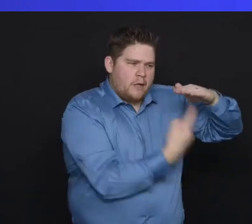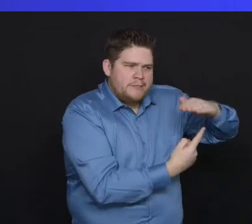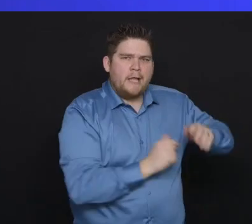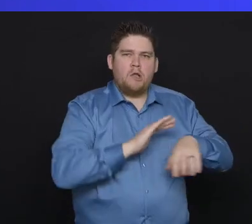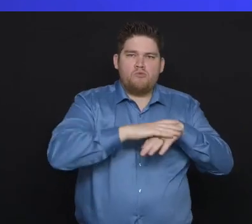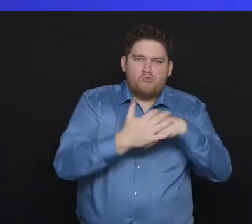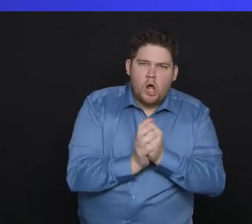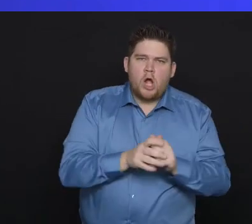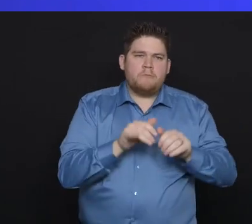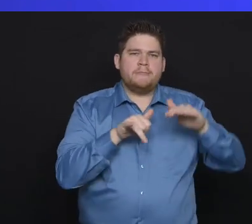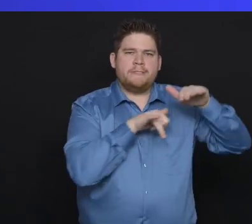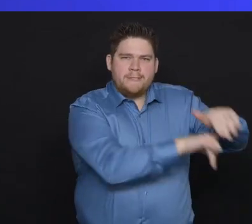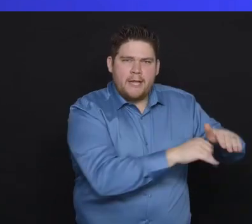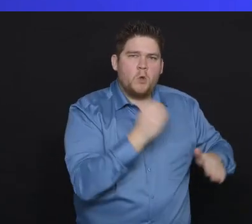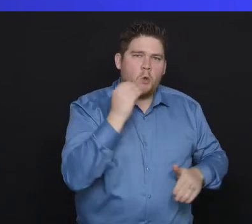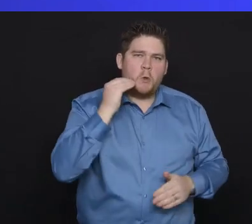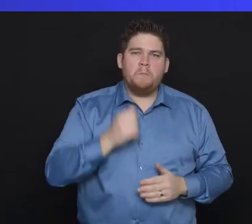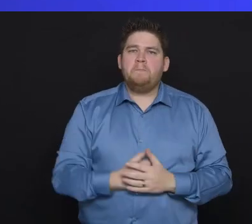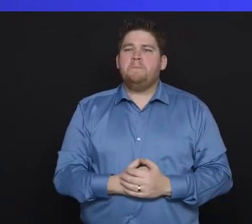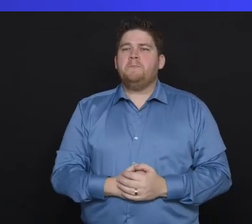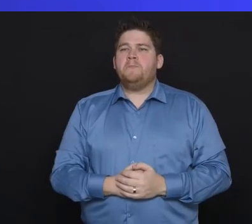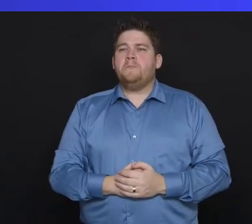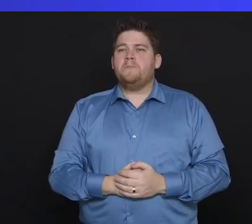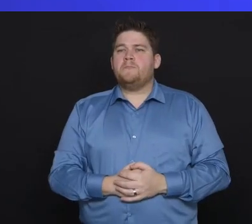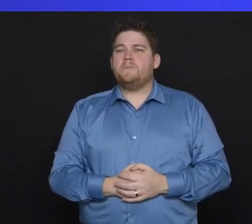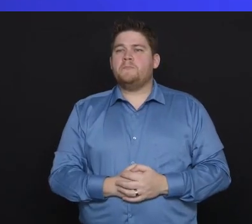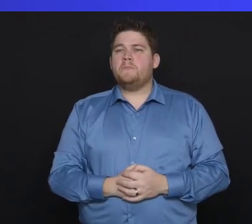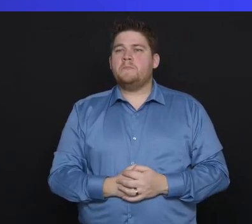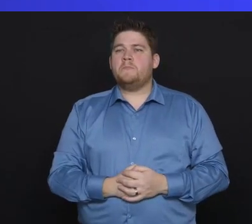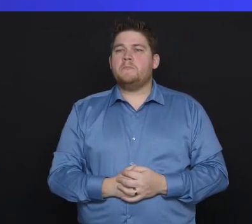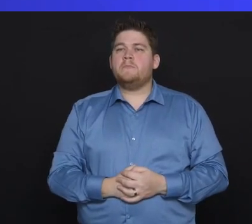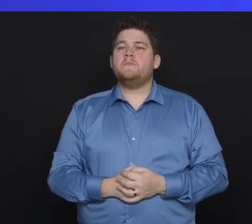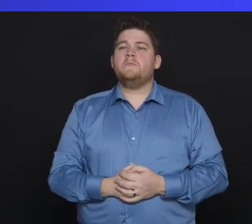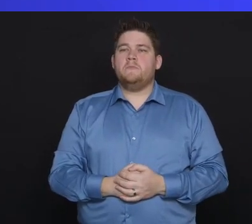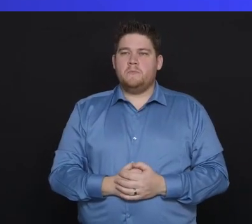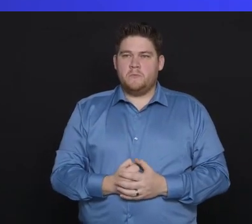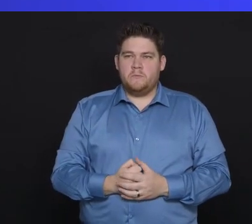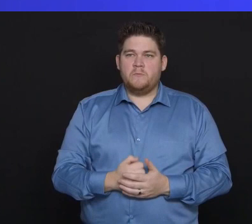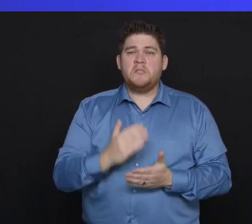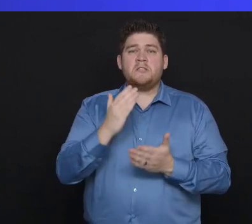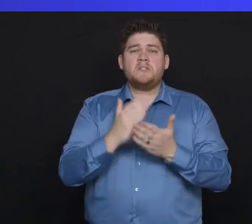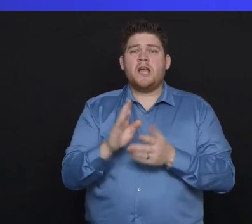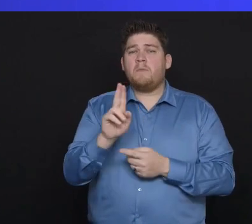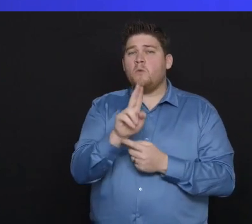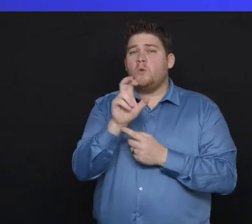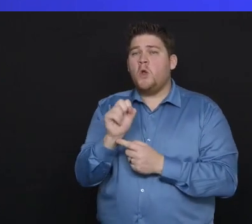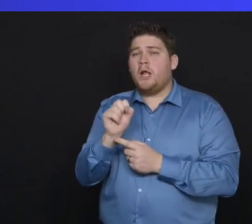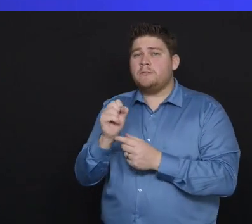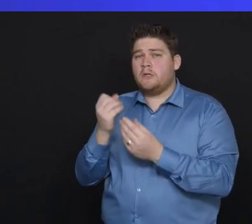some of the issues from the US. I don't believe it will change any of the work that we have done today.